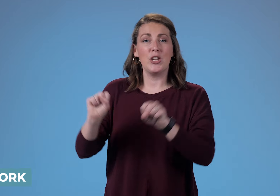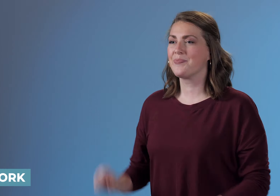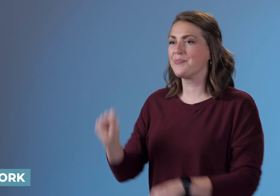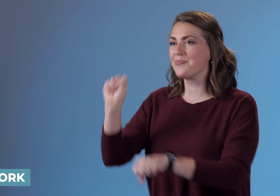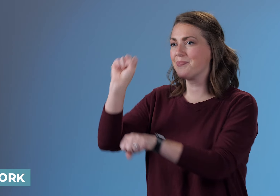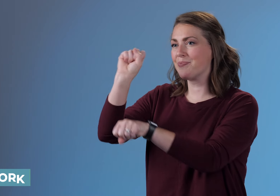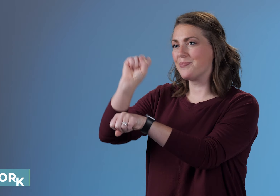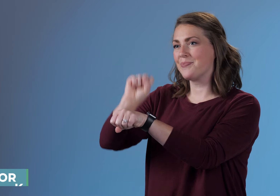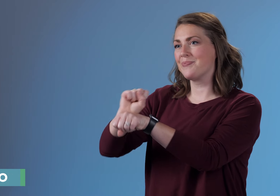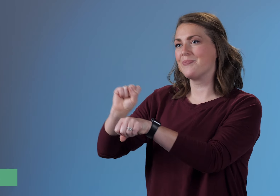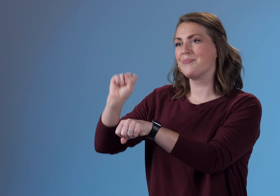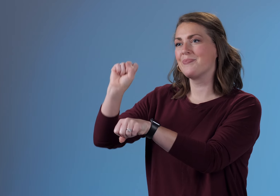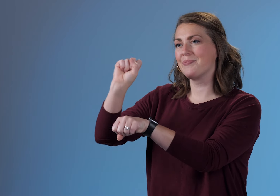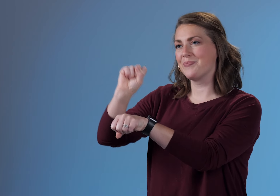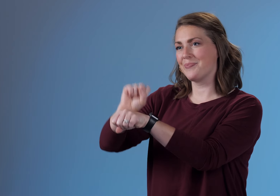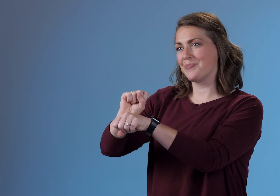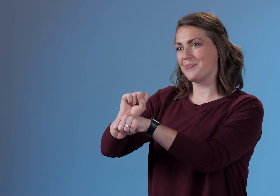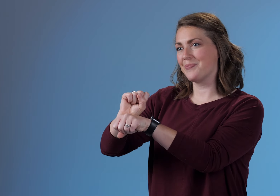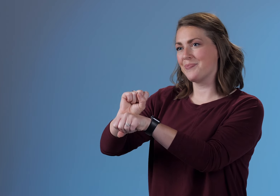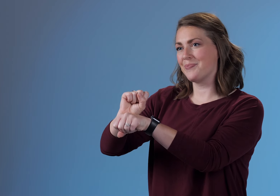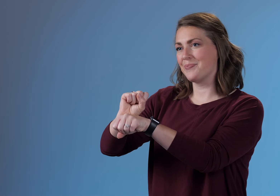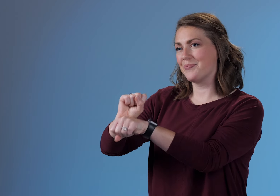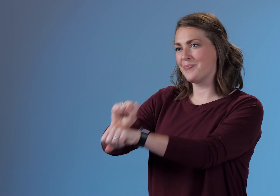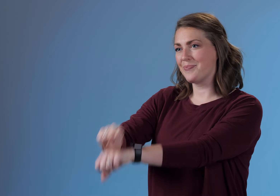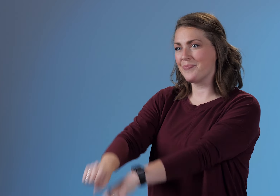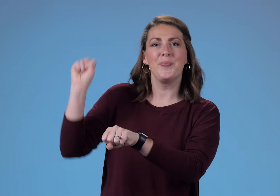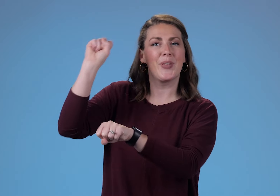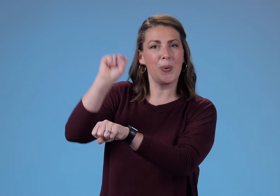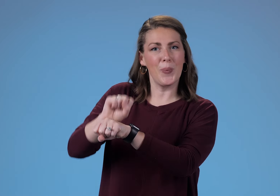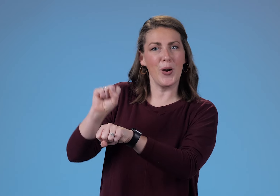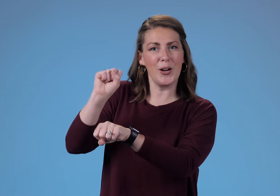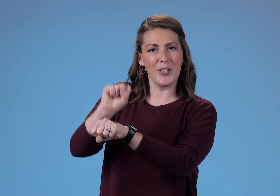Your two fists are pounding right on top of each other. Work